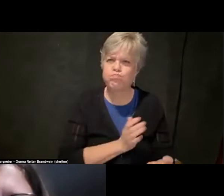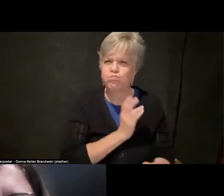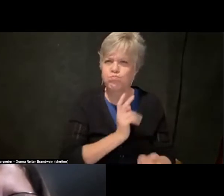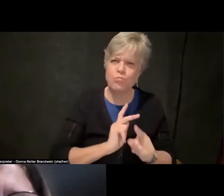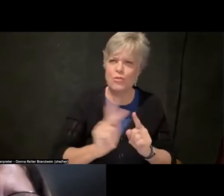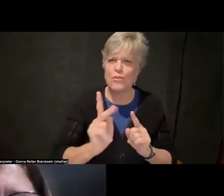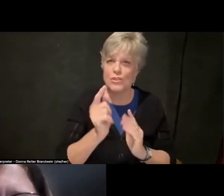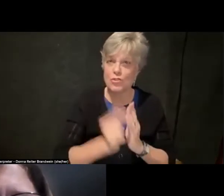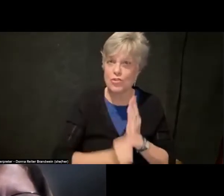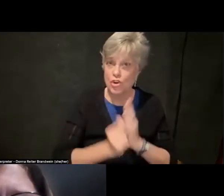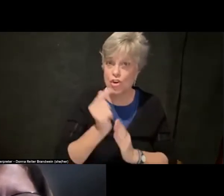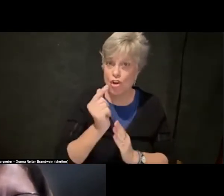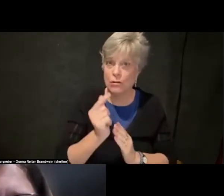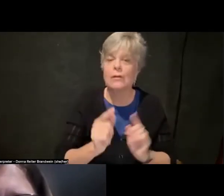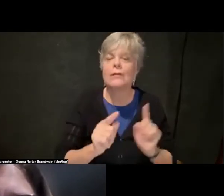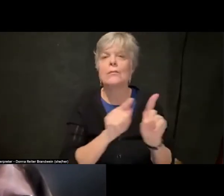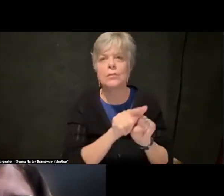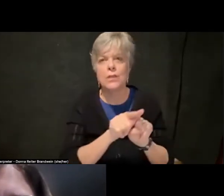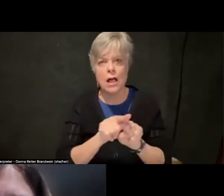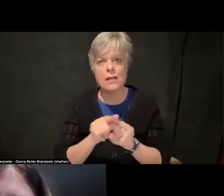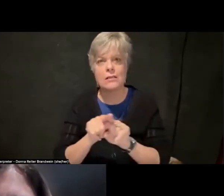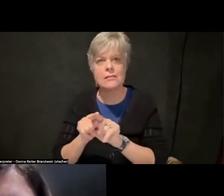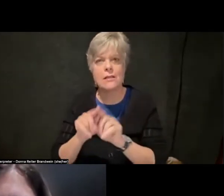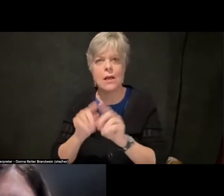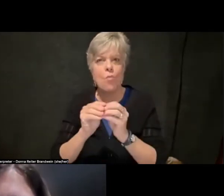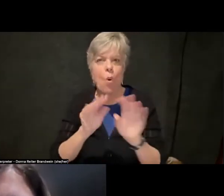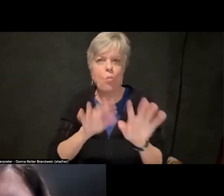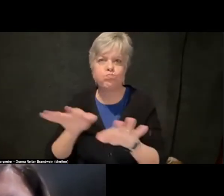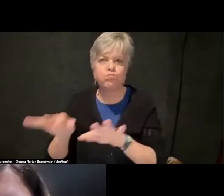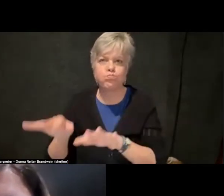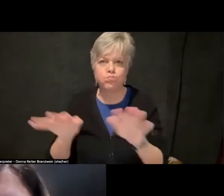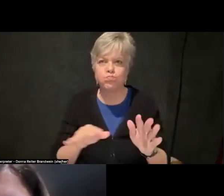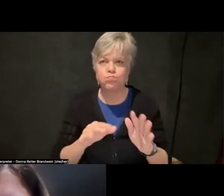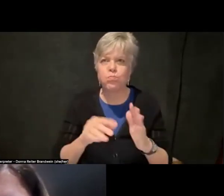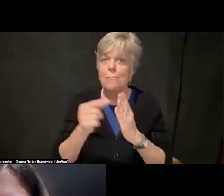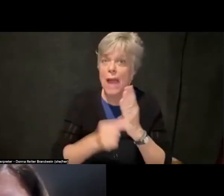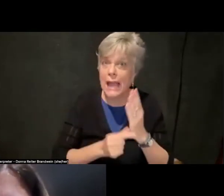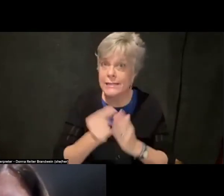as well as in more a magazine or a newsletter